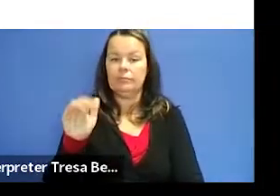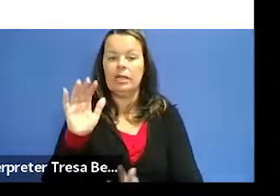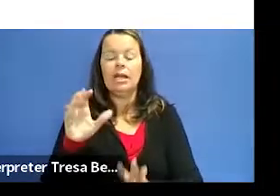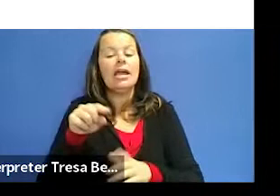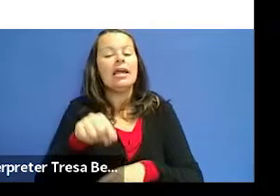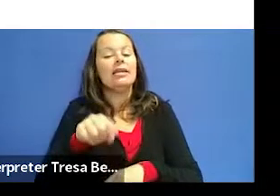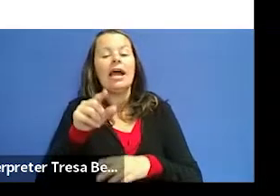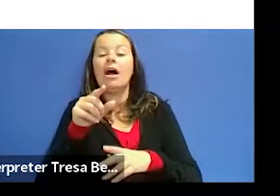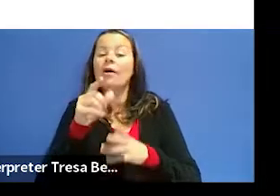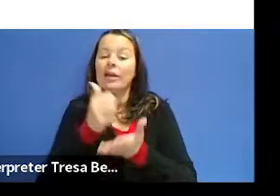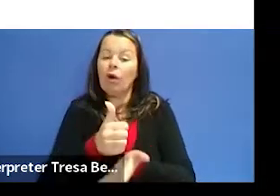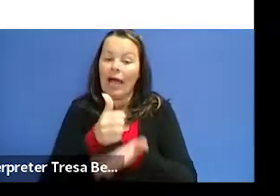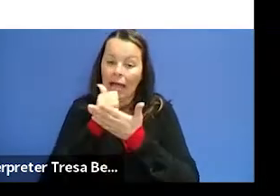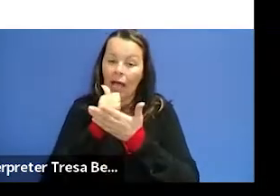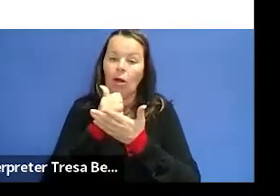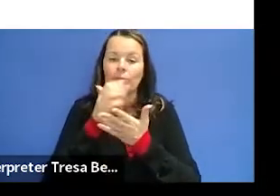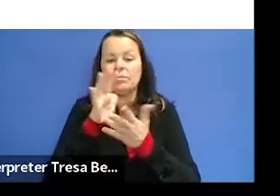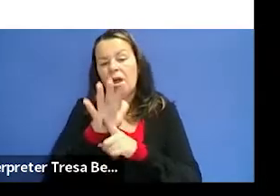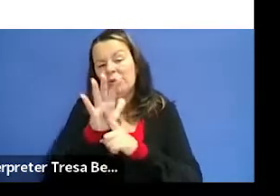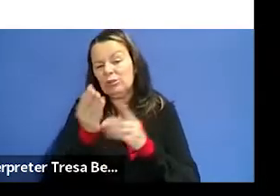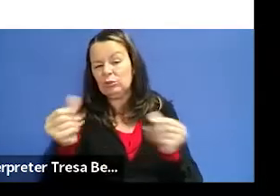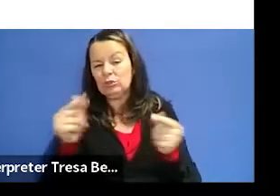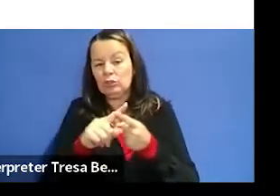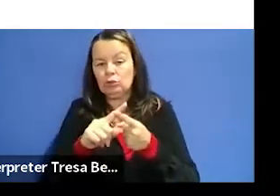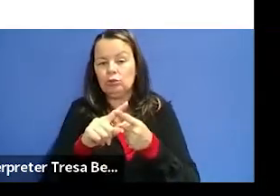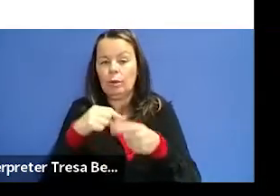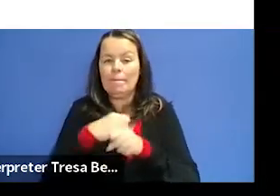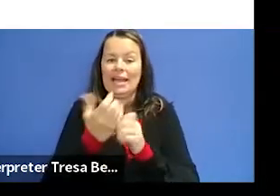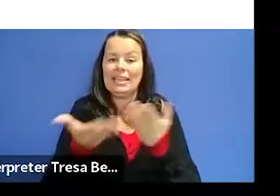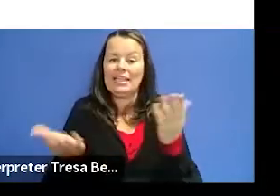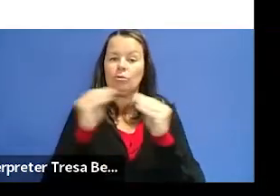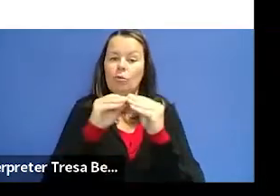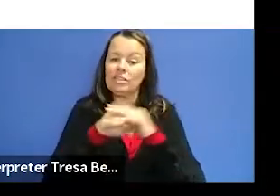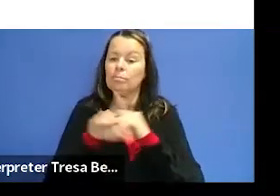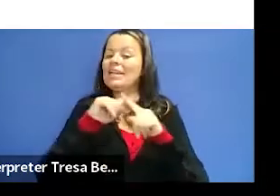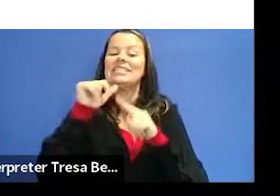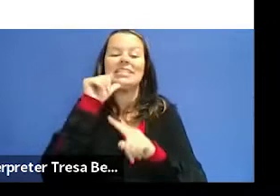It's not the resolution to all accessibility problems, certainly not,